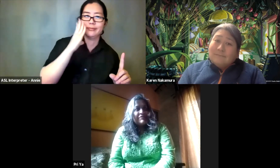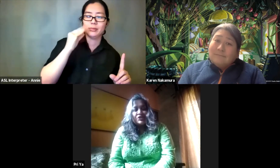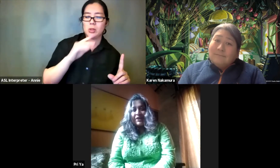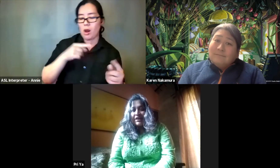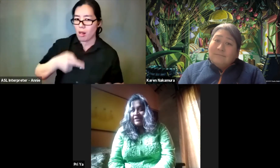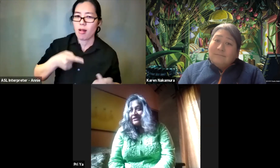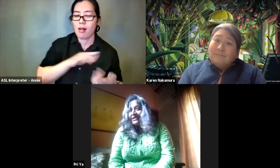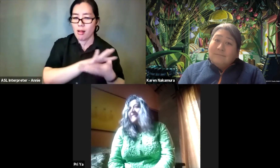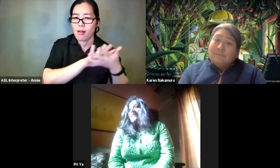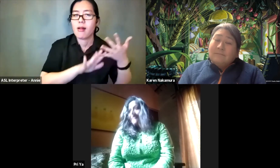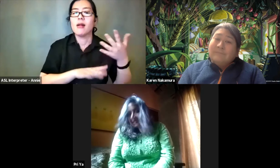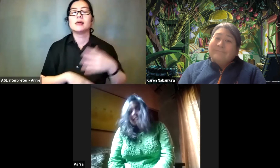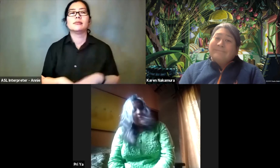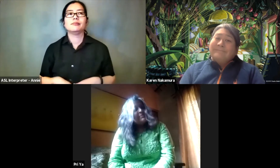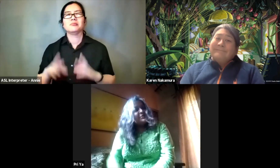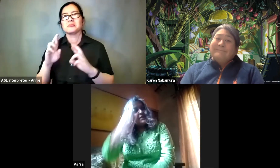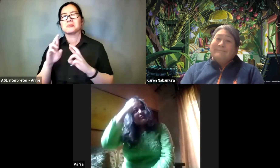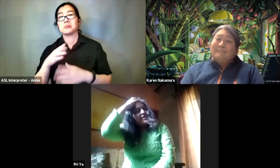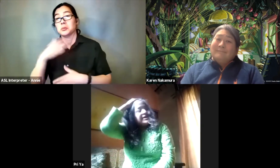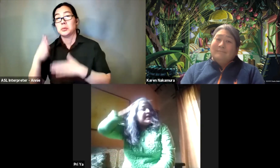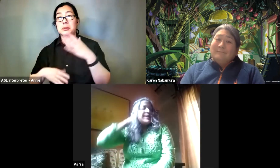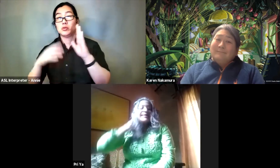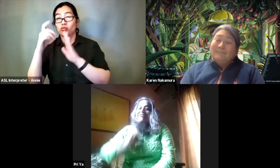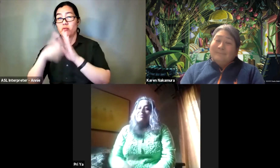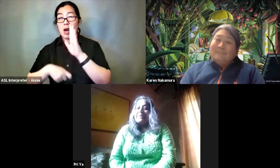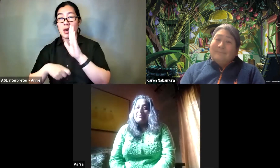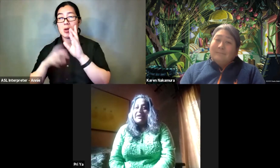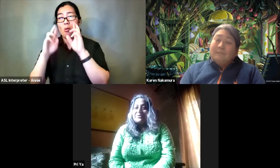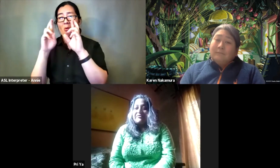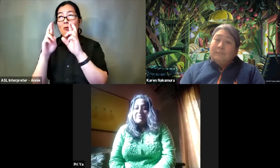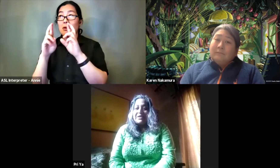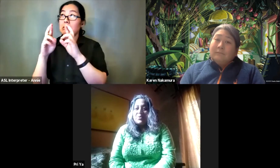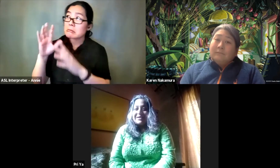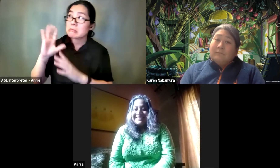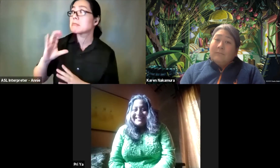writing it I'd be able to get funding and make that film and bring it to everybody in the world.